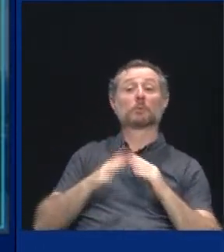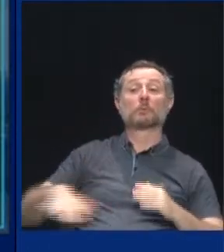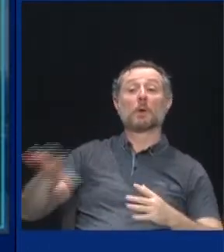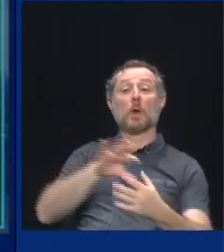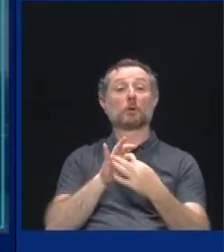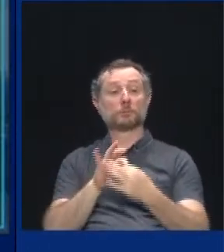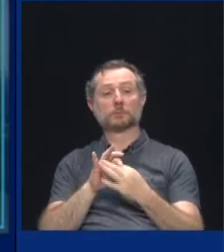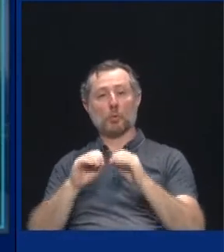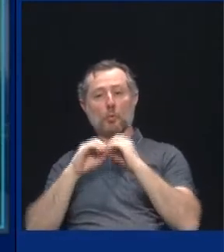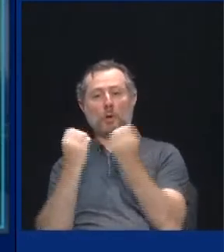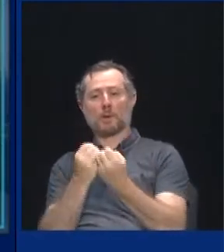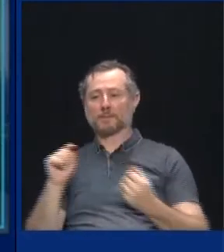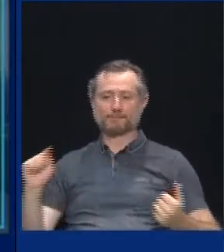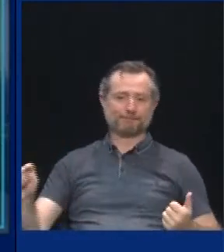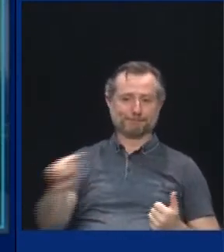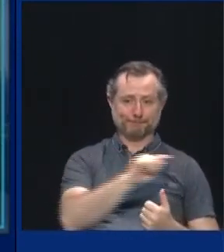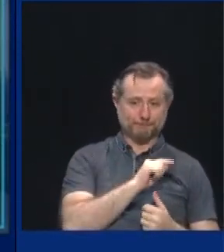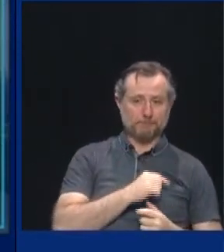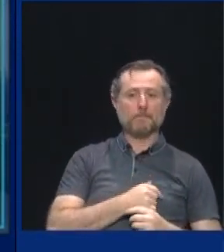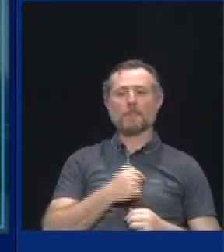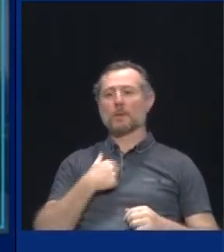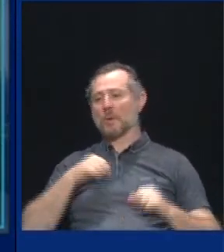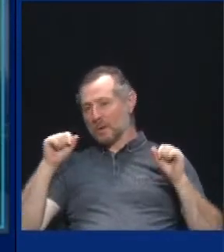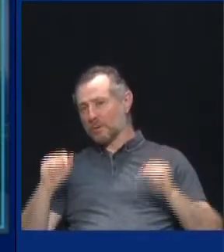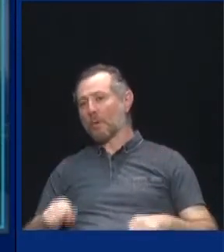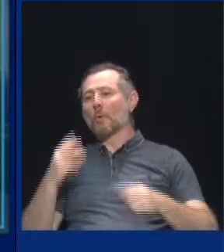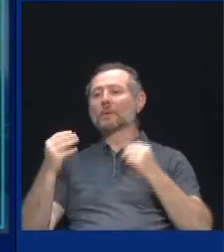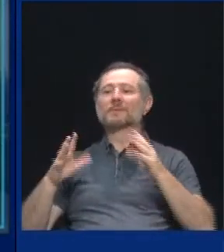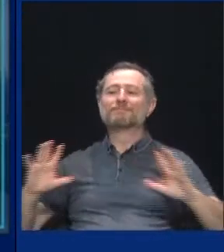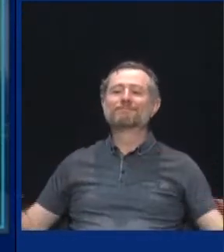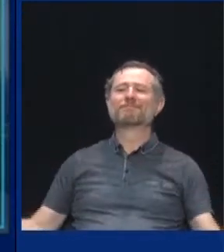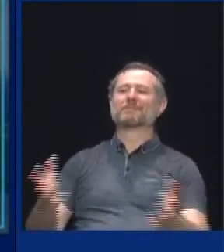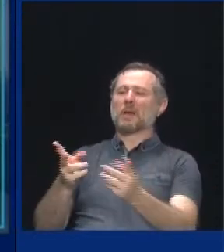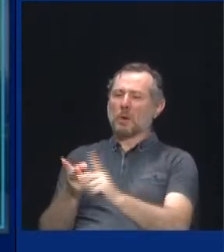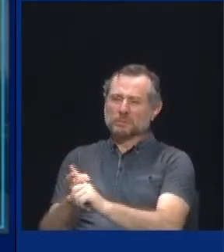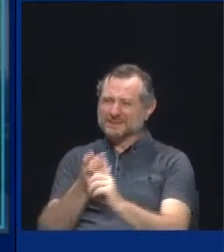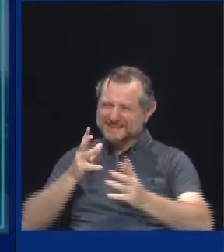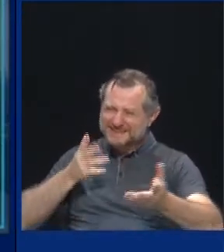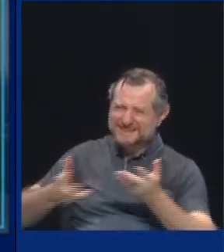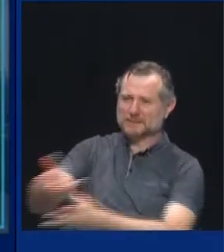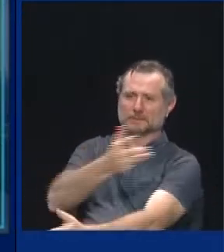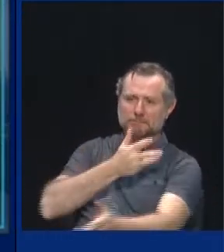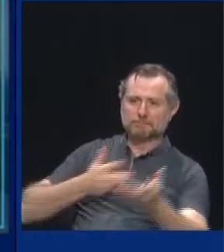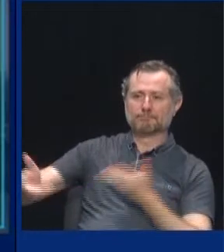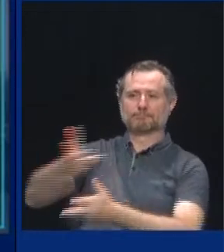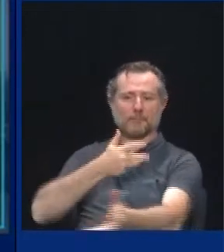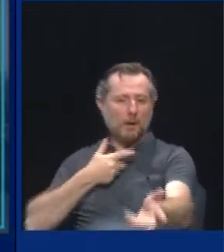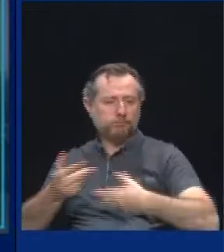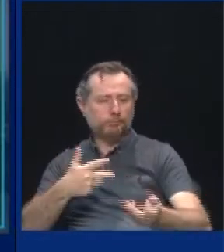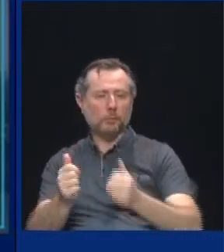AND THE APPROACH HAS TO BE COMMUNITY BASED ORGANIZATIONS